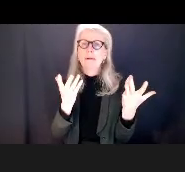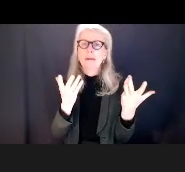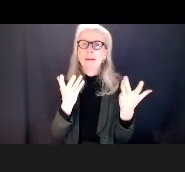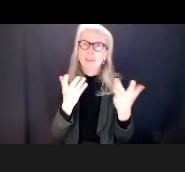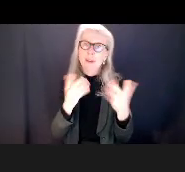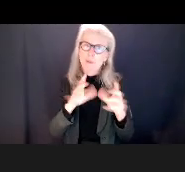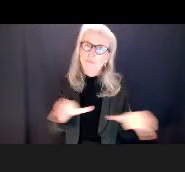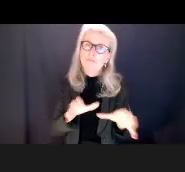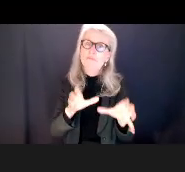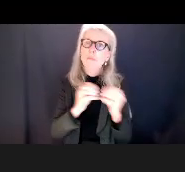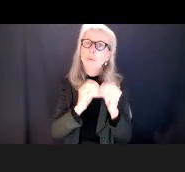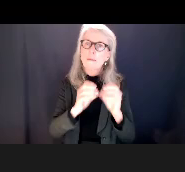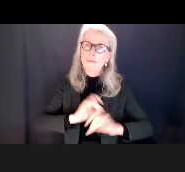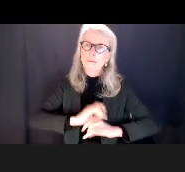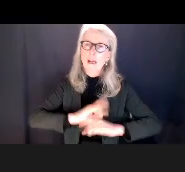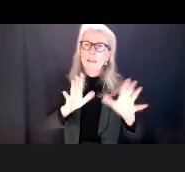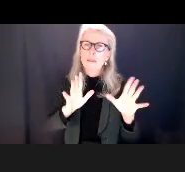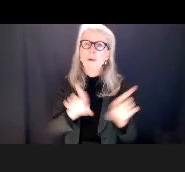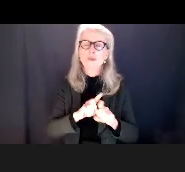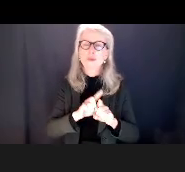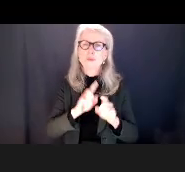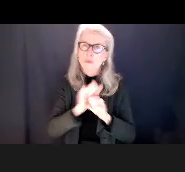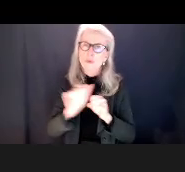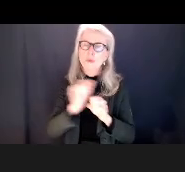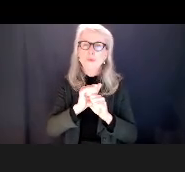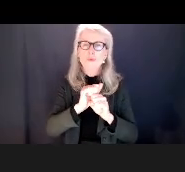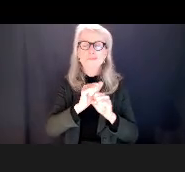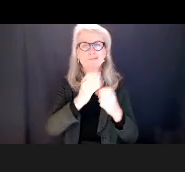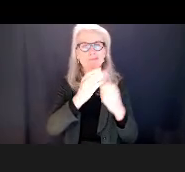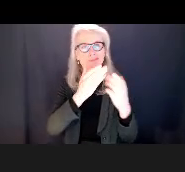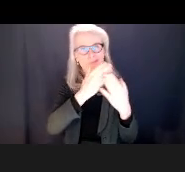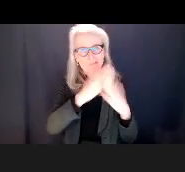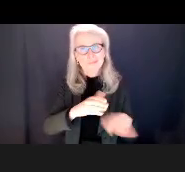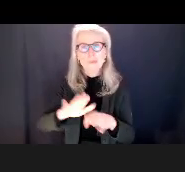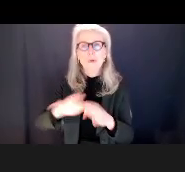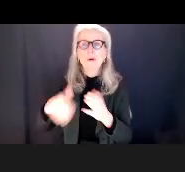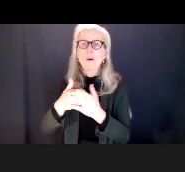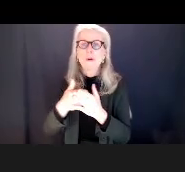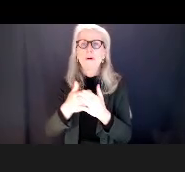deinstitutionalization and abolition. Typically that work is survivor-centric,